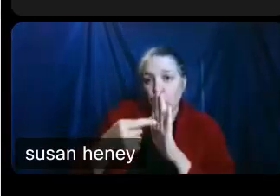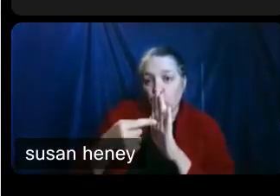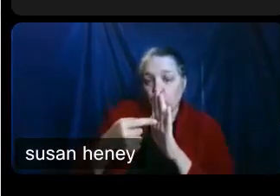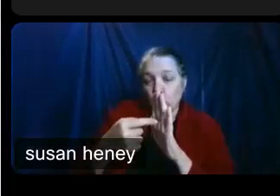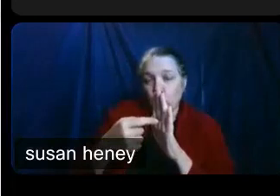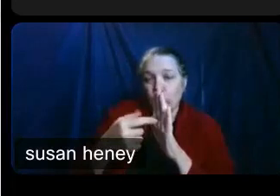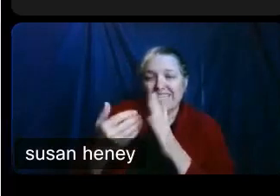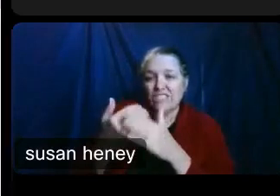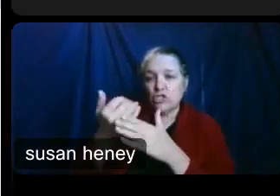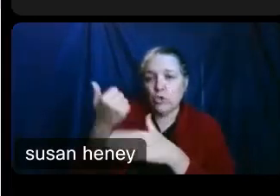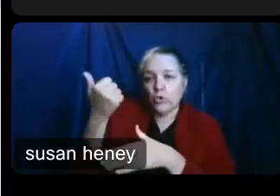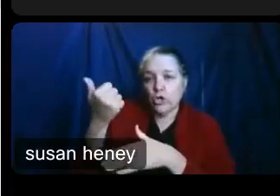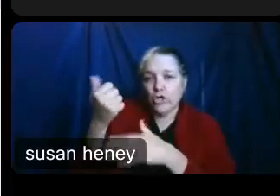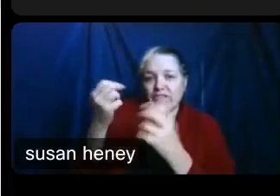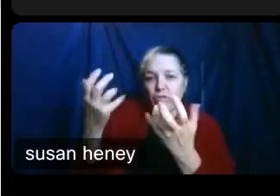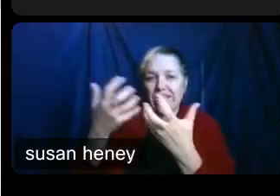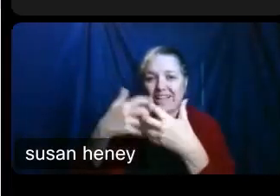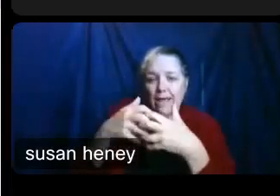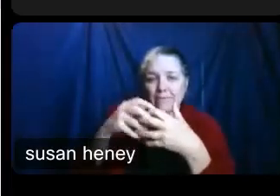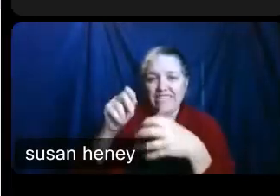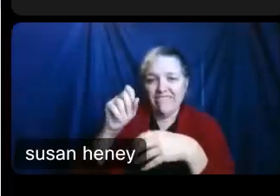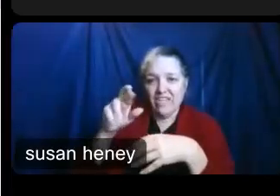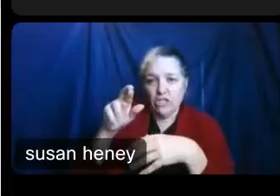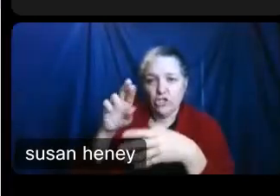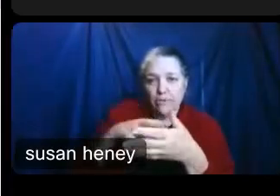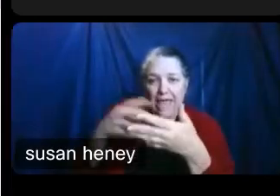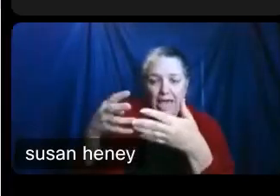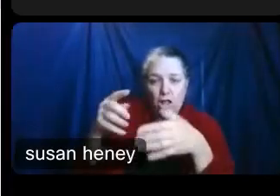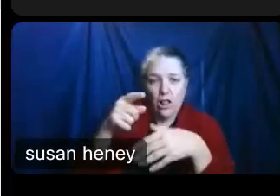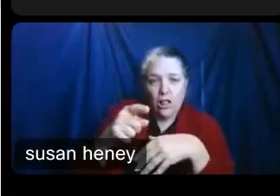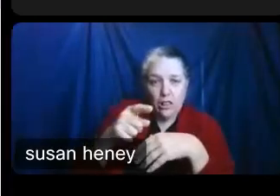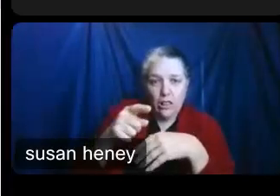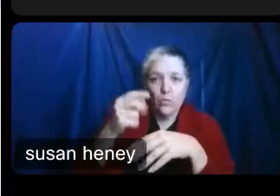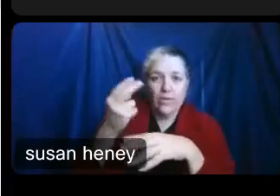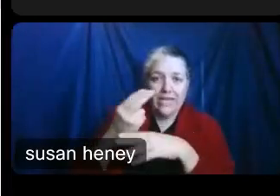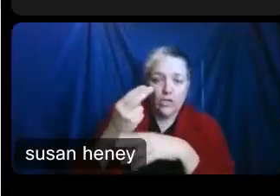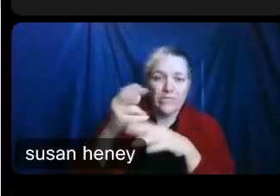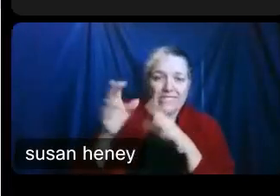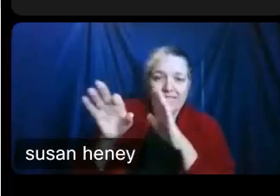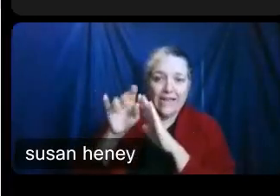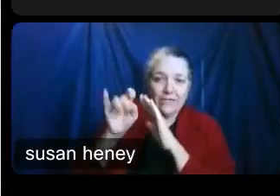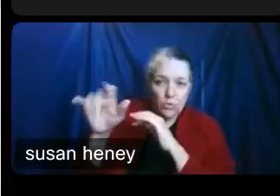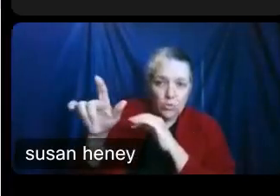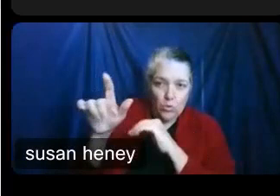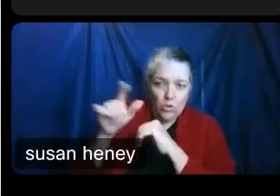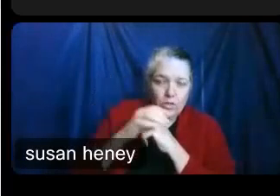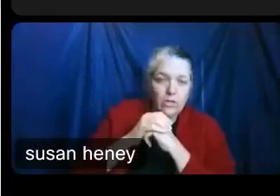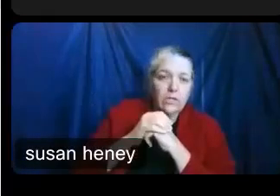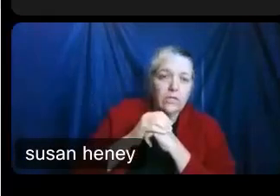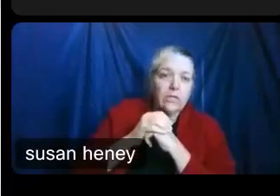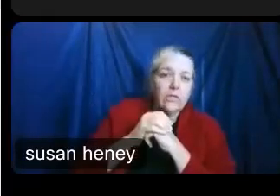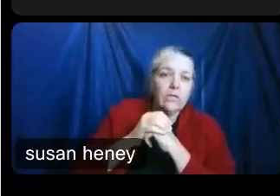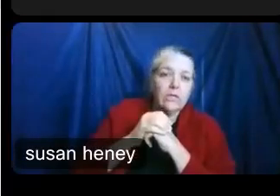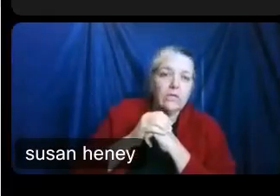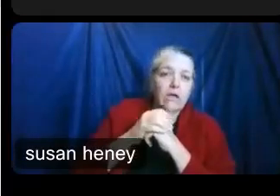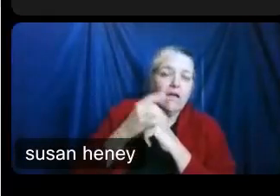we collapse this filter panel here, we can now use the Select tool to use a lasso. So,